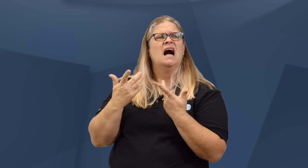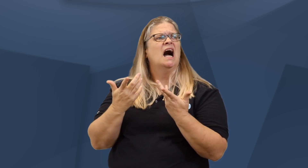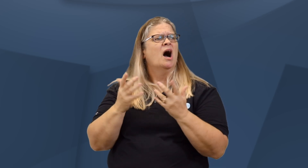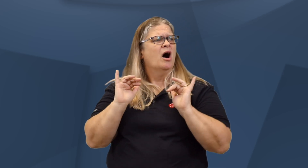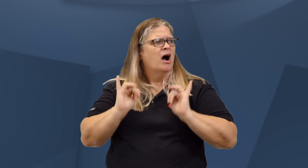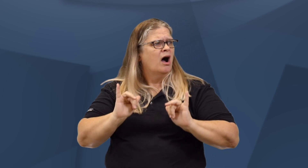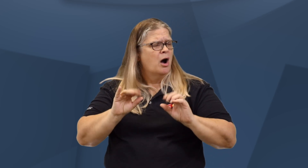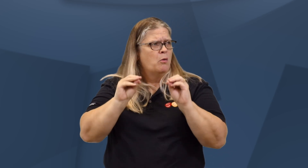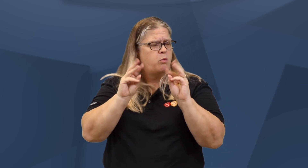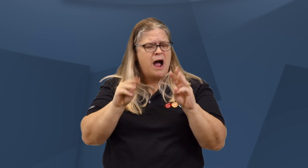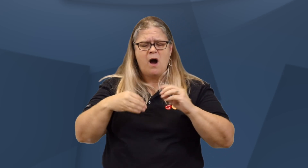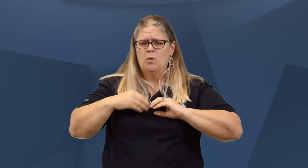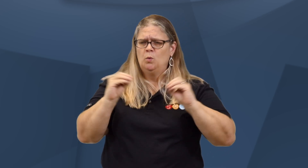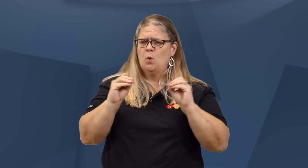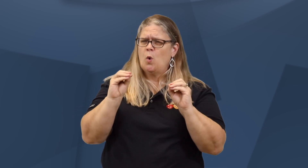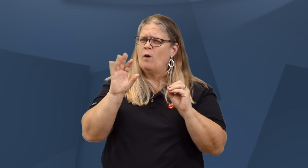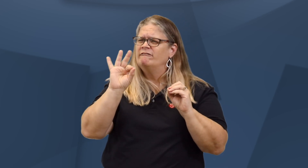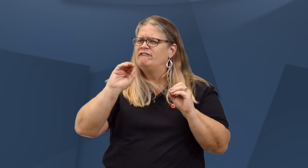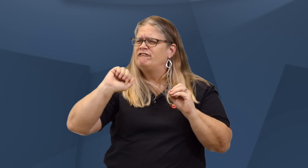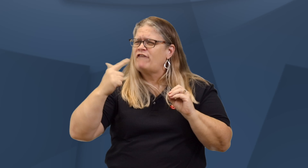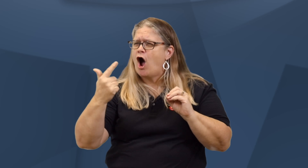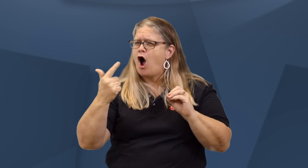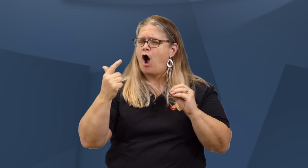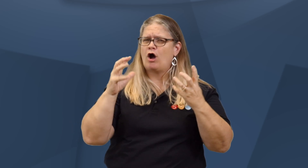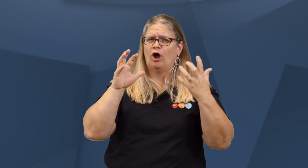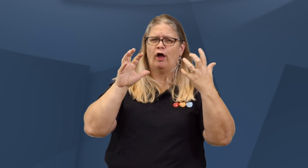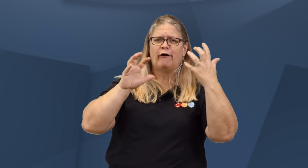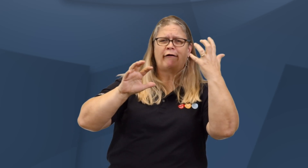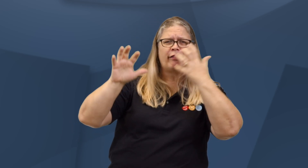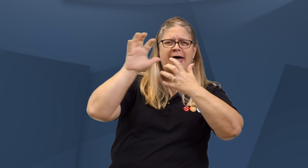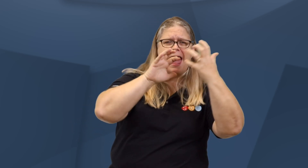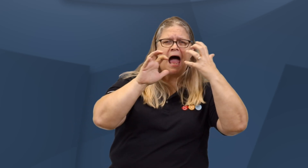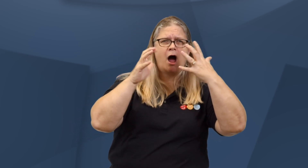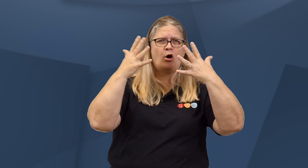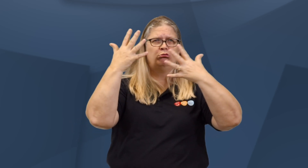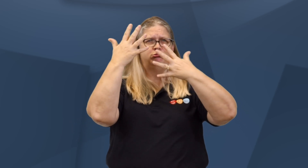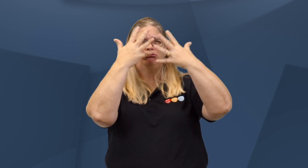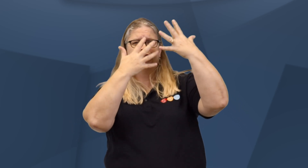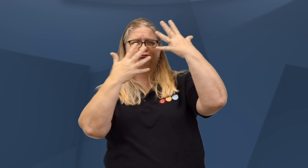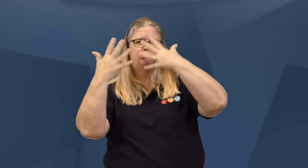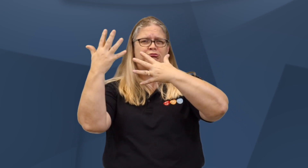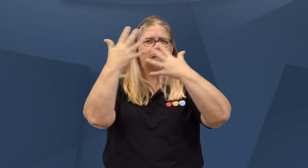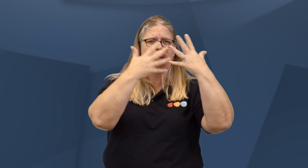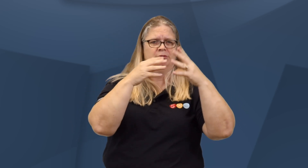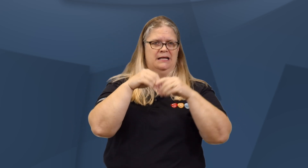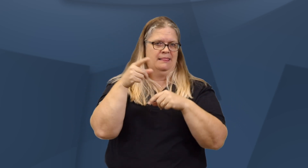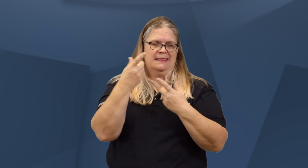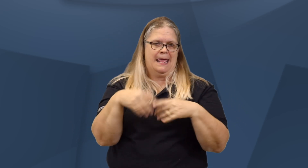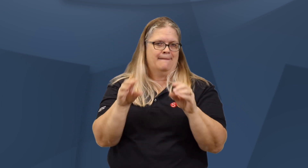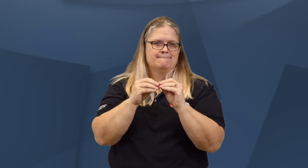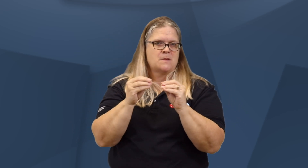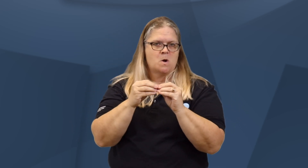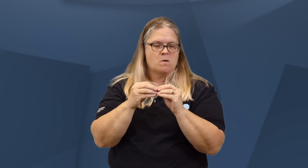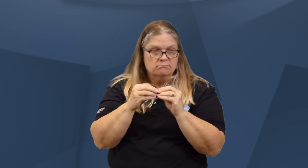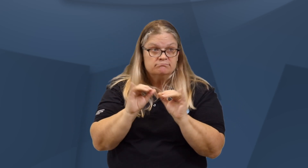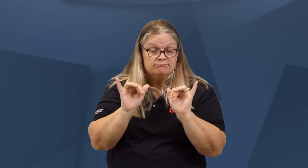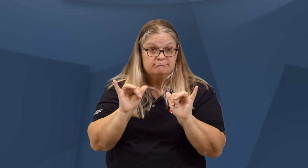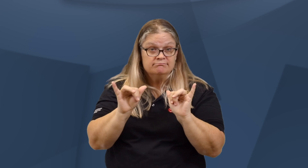they feel like they're no longer in a fog. The cloud that was in their way is no longer there.